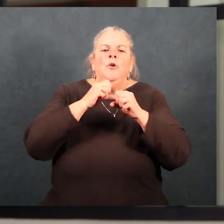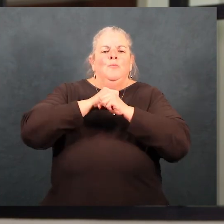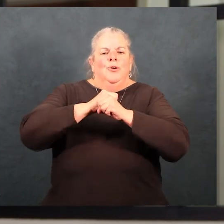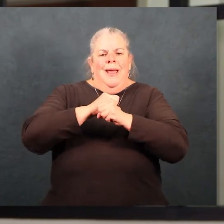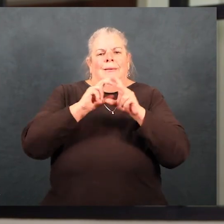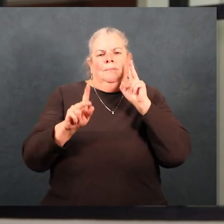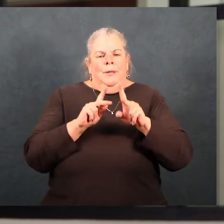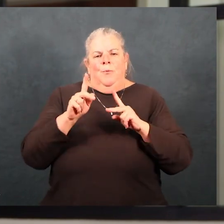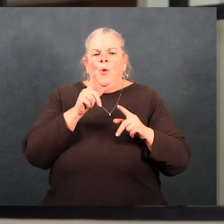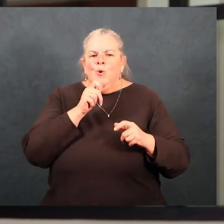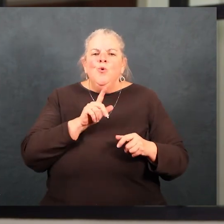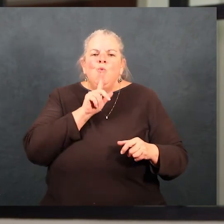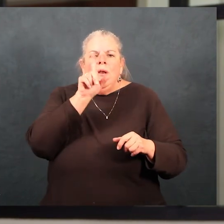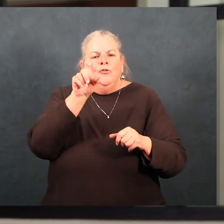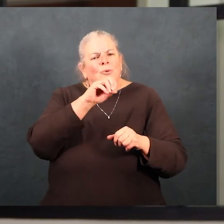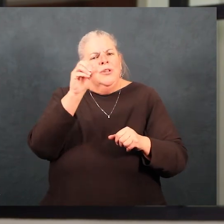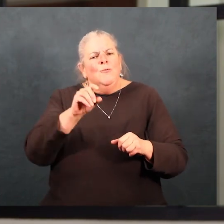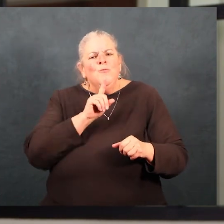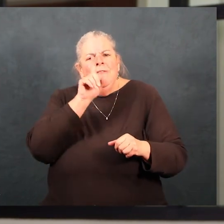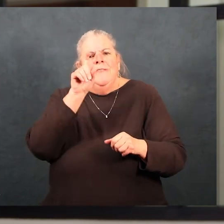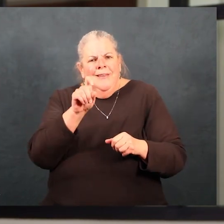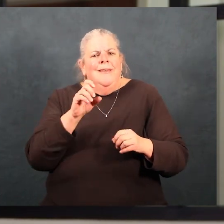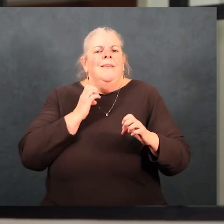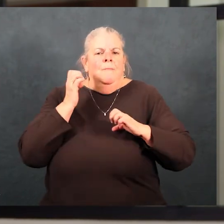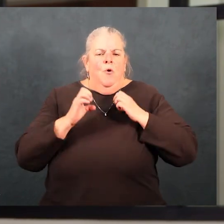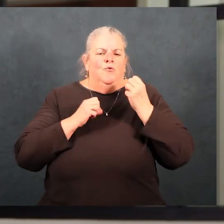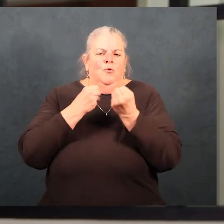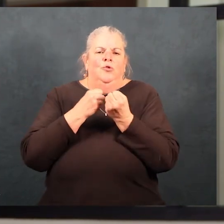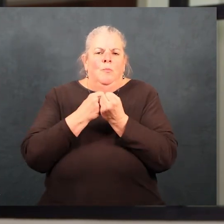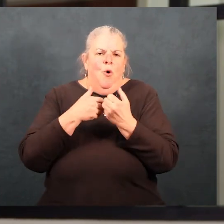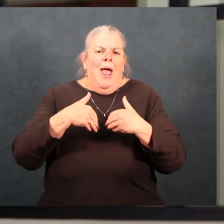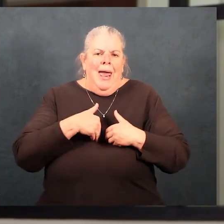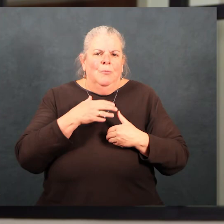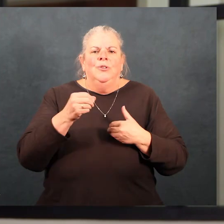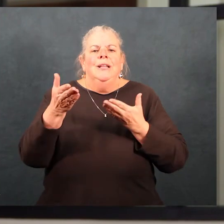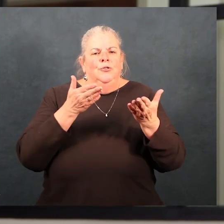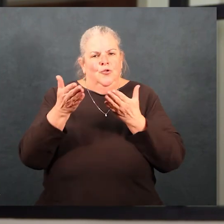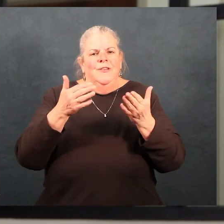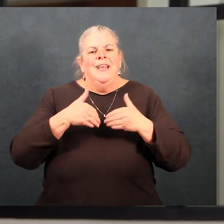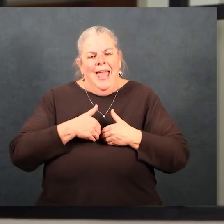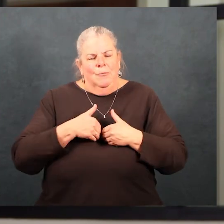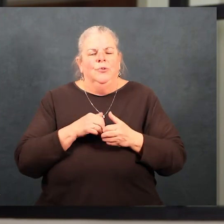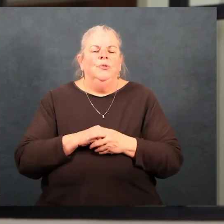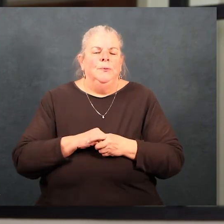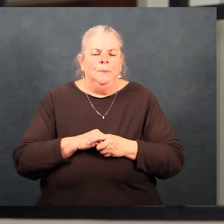who are genuinely needing emotional support animals and service animals. So be careful